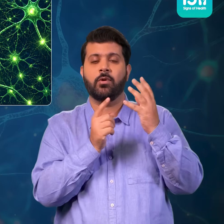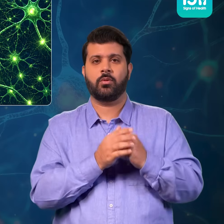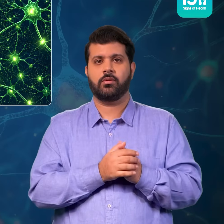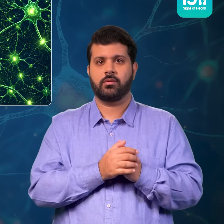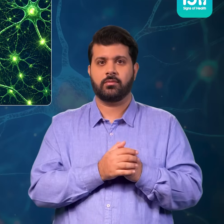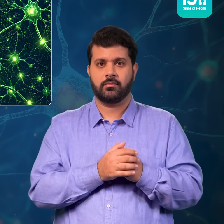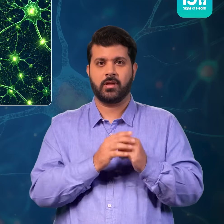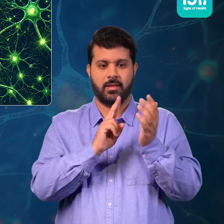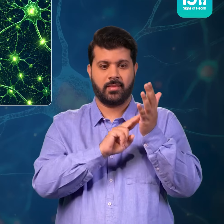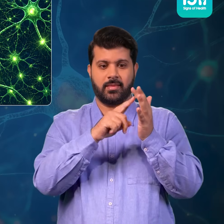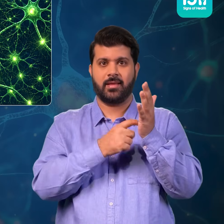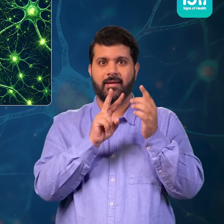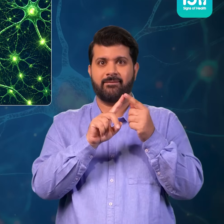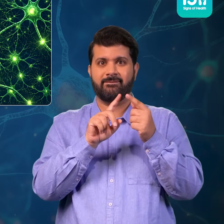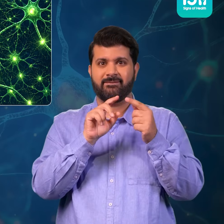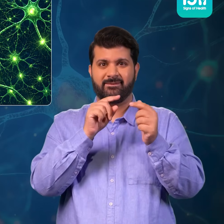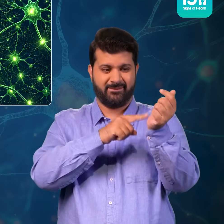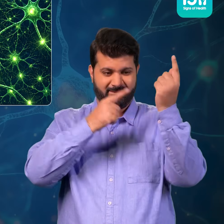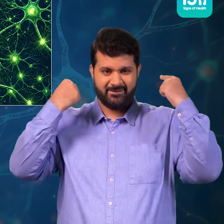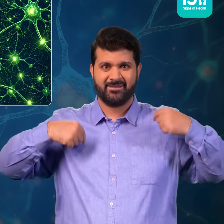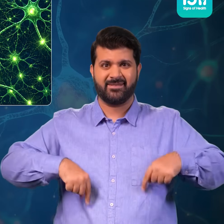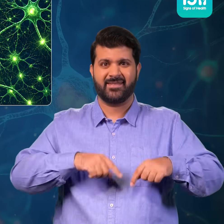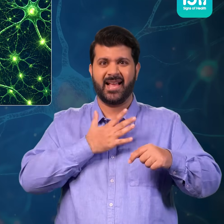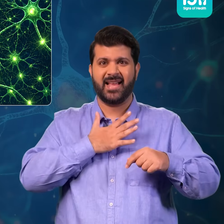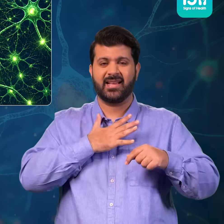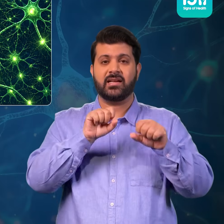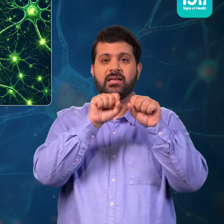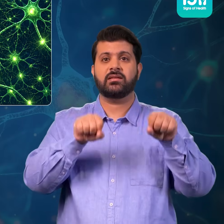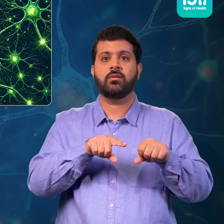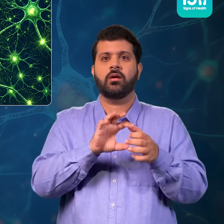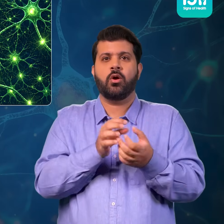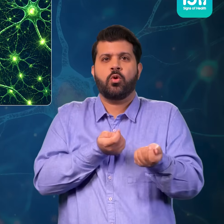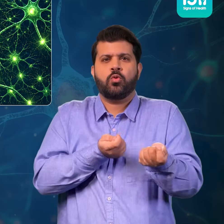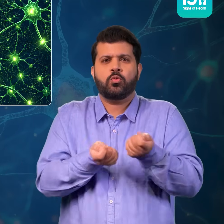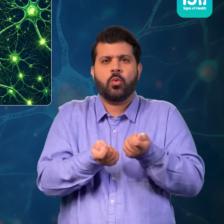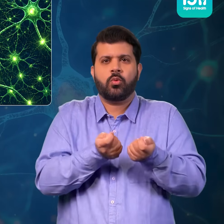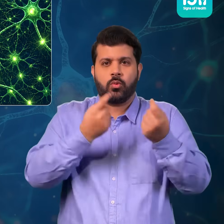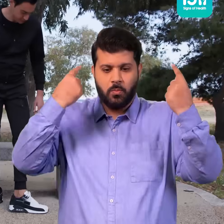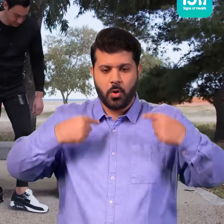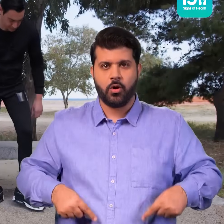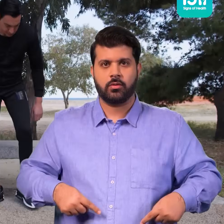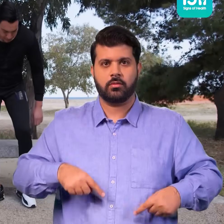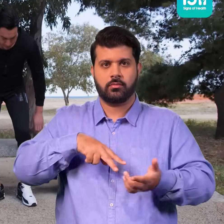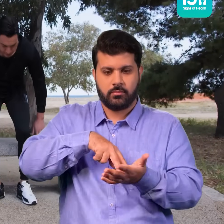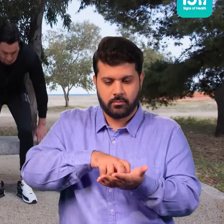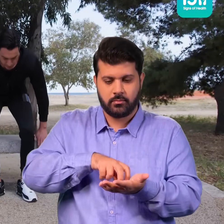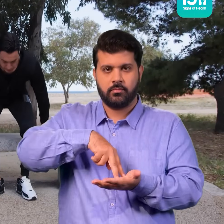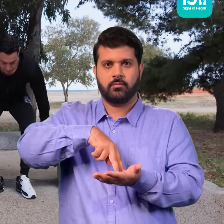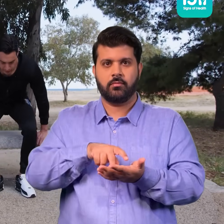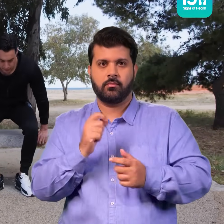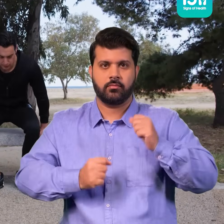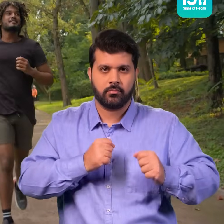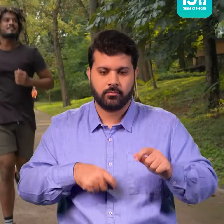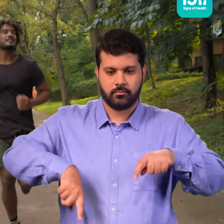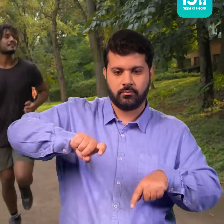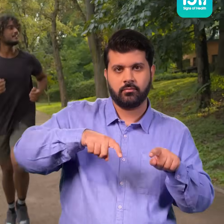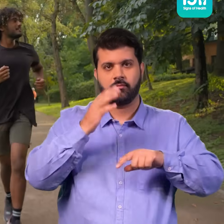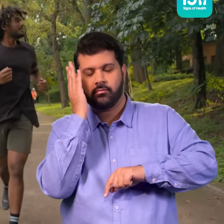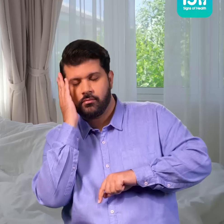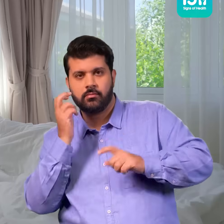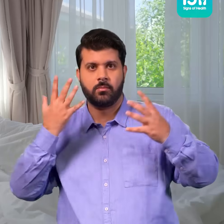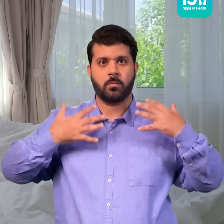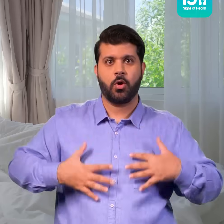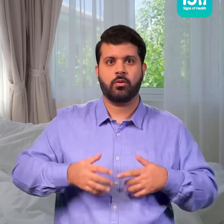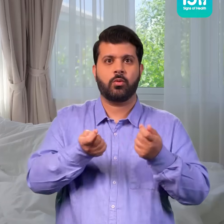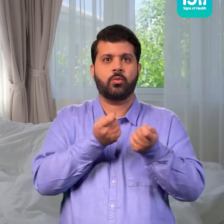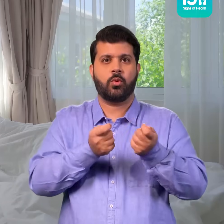4. The Nervous system – It controls movements like sitting, standing, running, and sleeping,